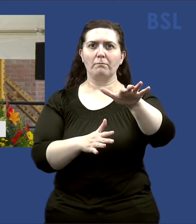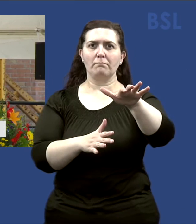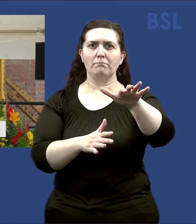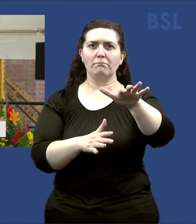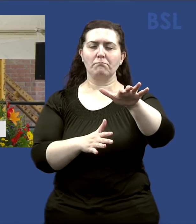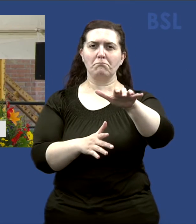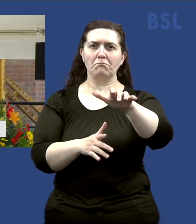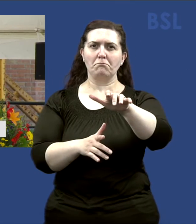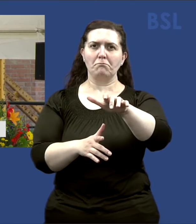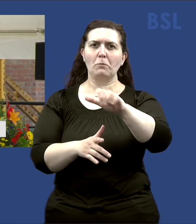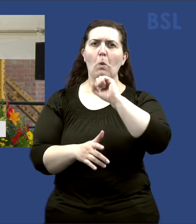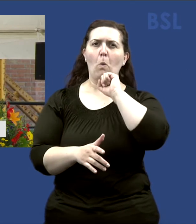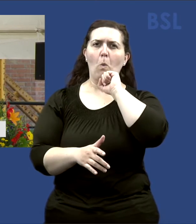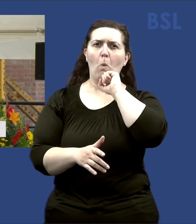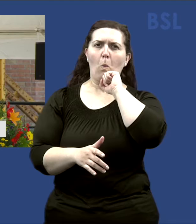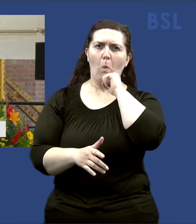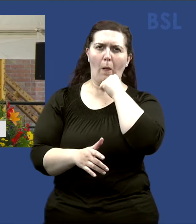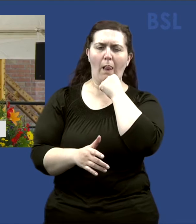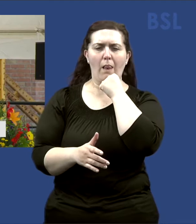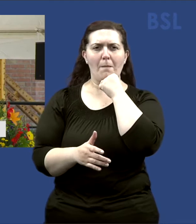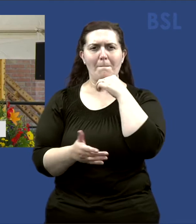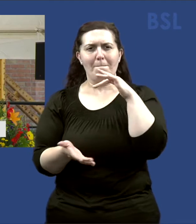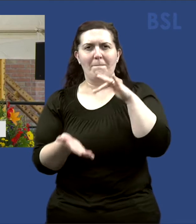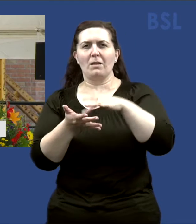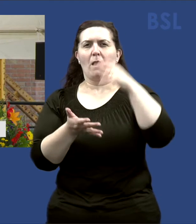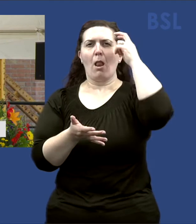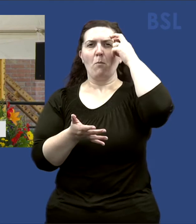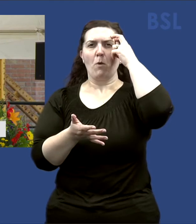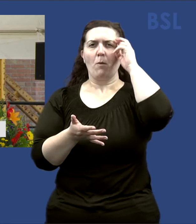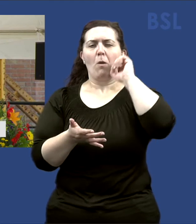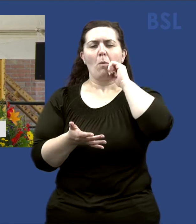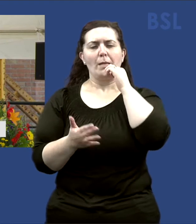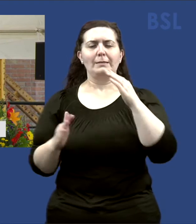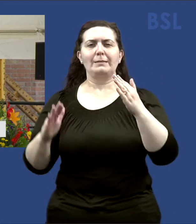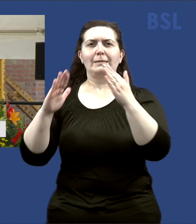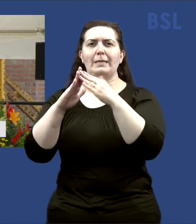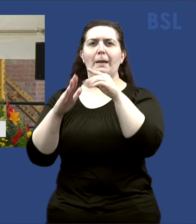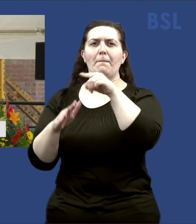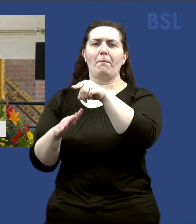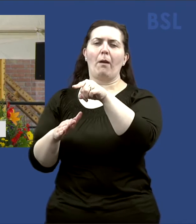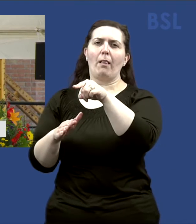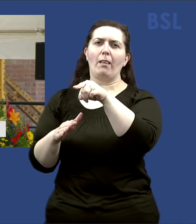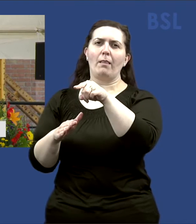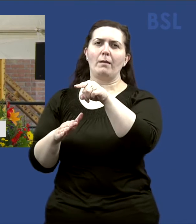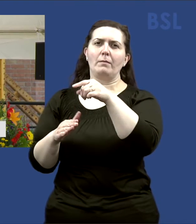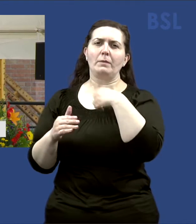And we're going to build one in the heart of Provo, Utah.